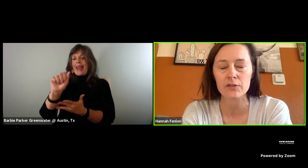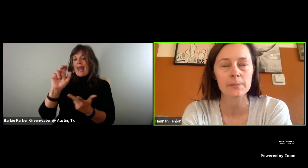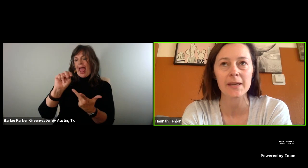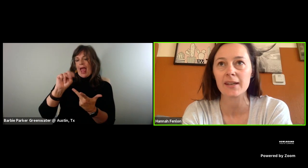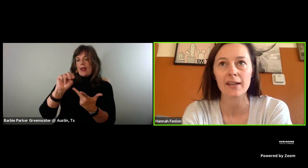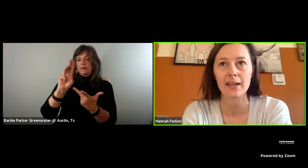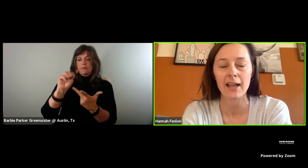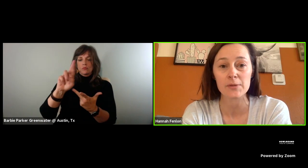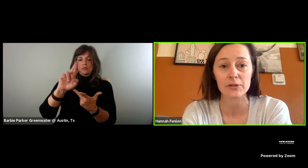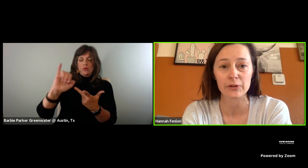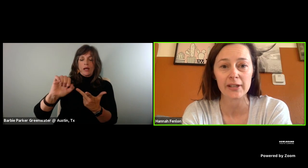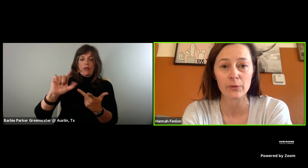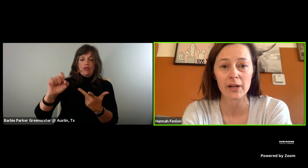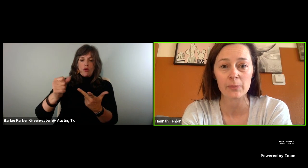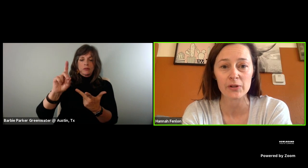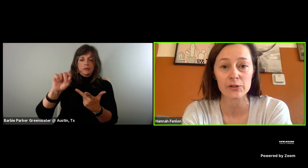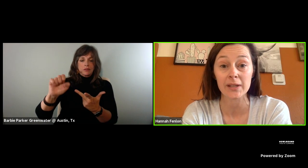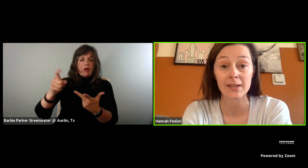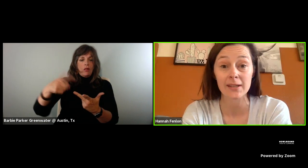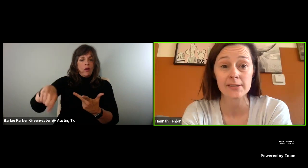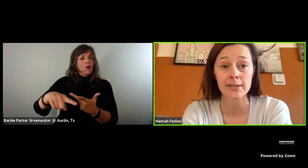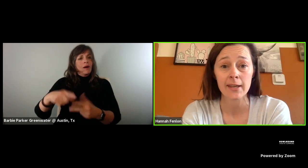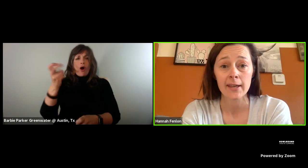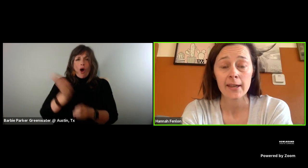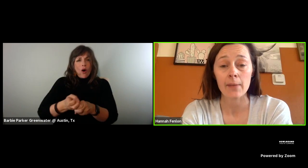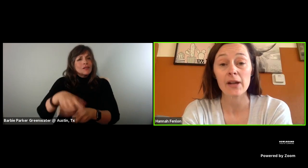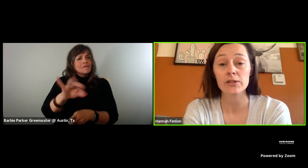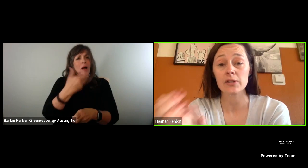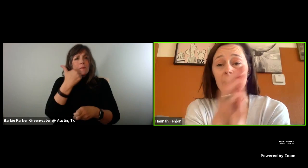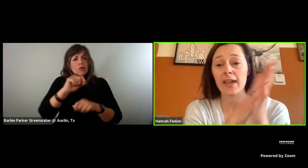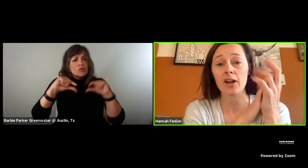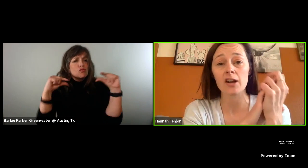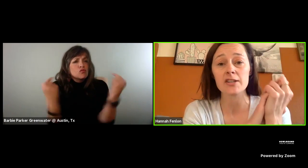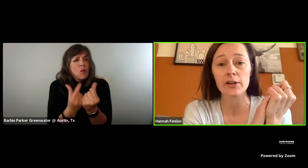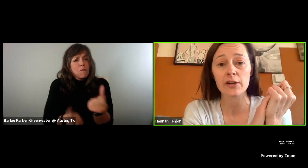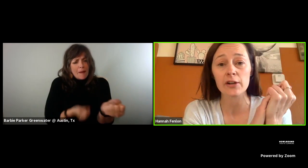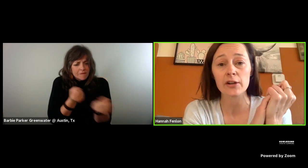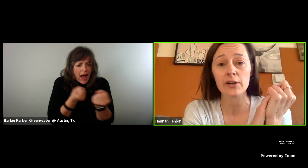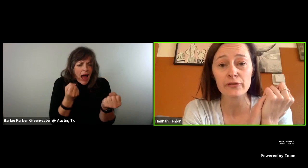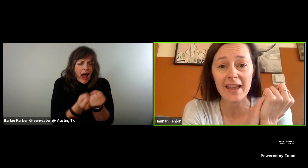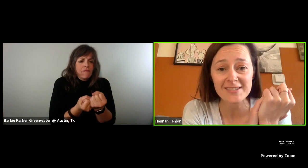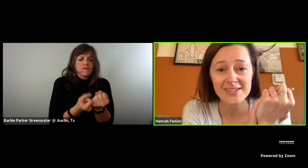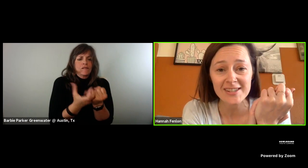have just been absolutely incredible to witness. I also need to thank our dear friends